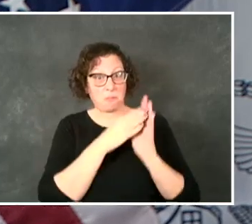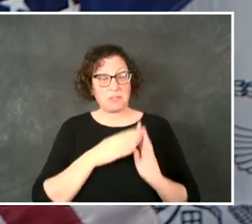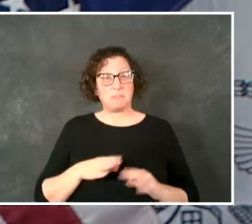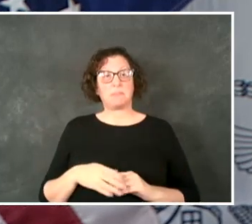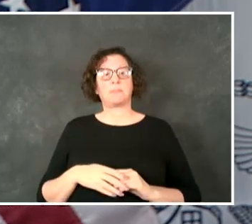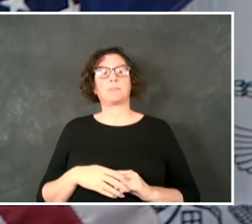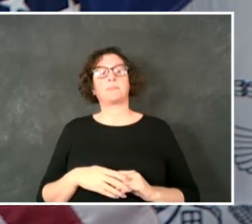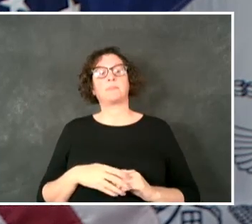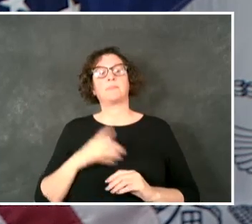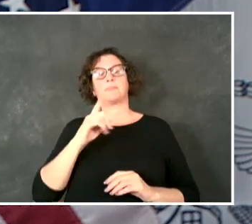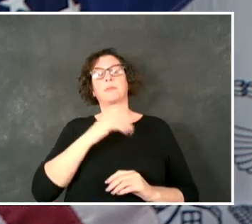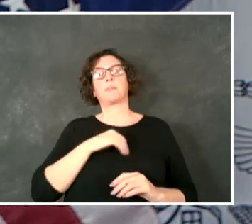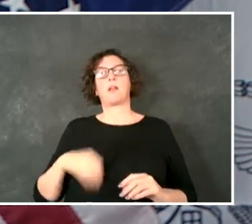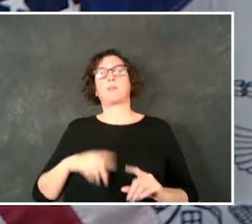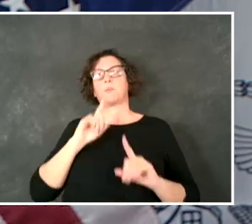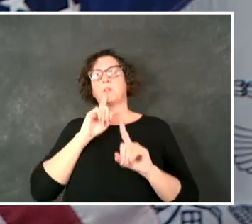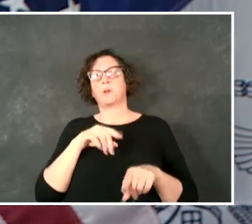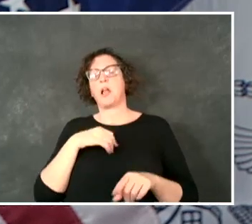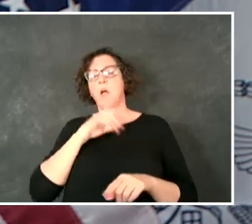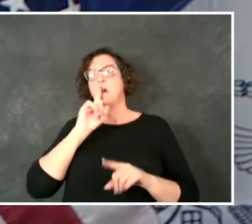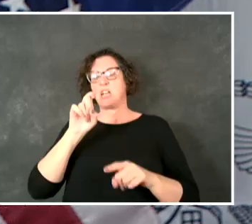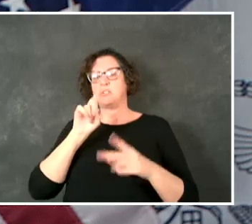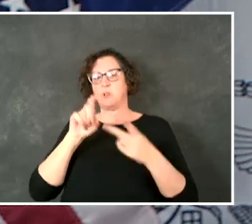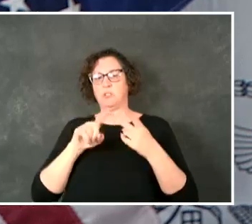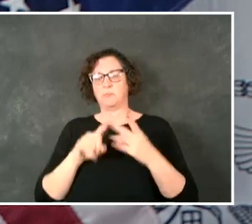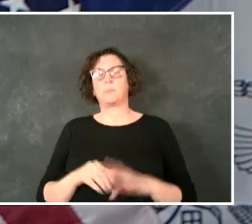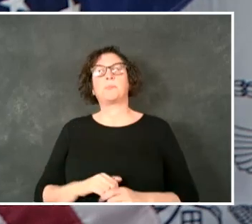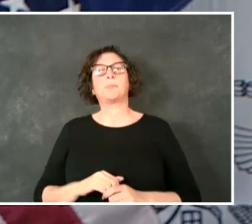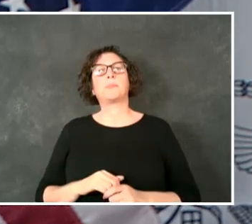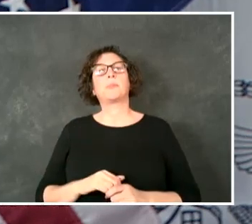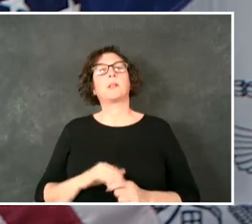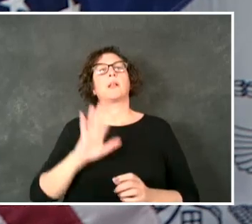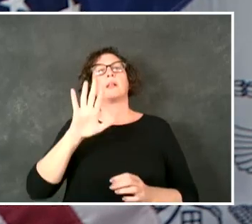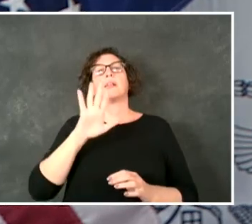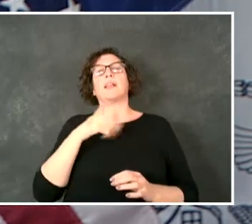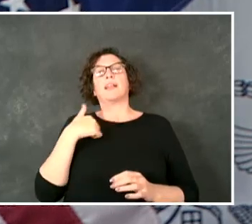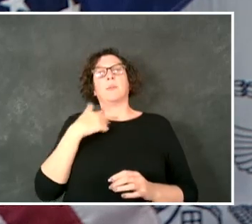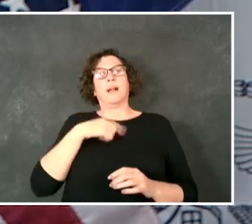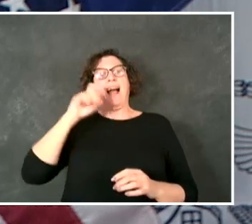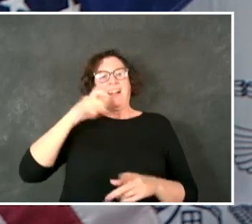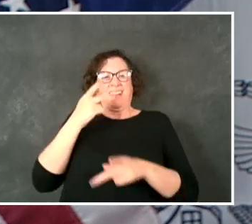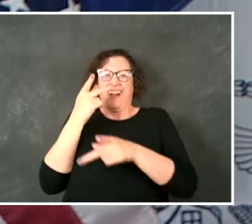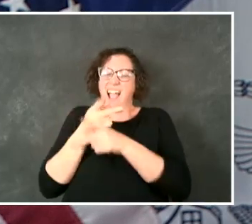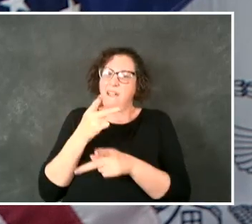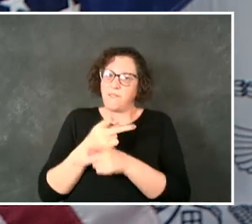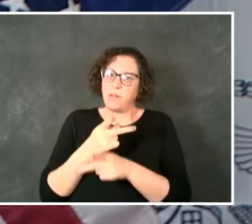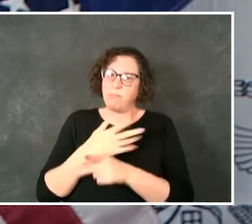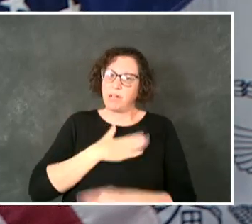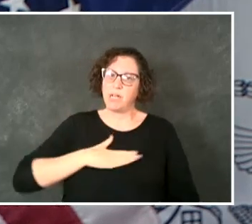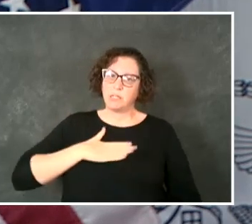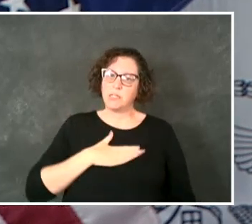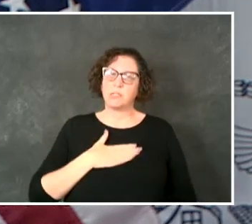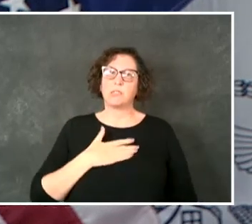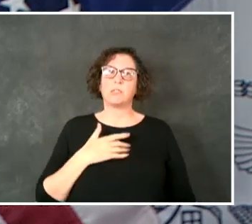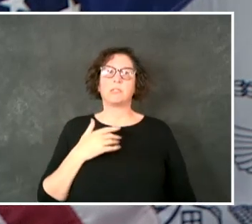CREAFUL ABO UT THAT. I THINK, AGAIN, THERE'S A BIT OF TAIL OF TWO CITIES GOING ON HEE RIN THIS